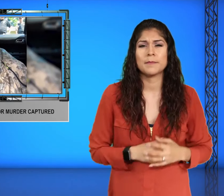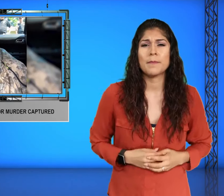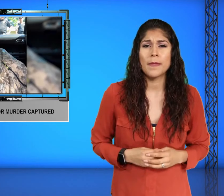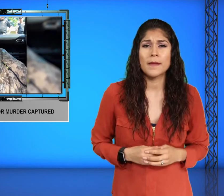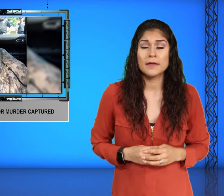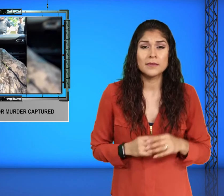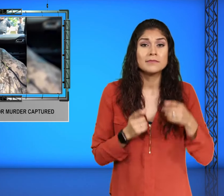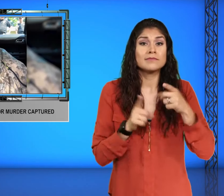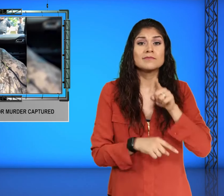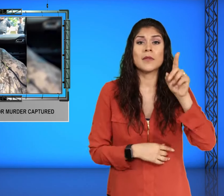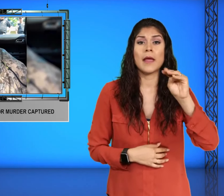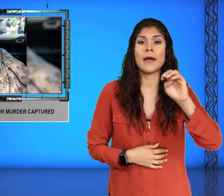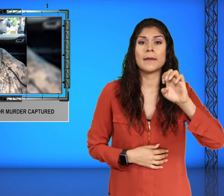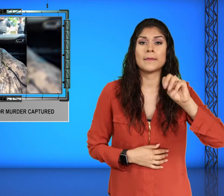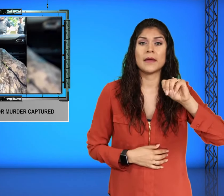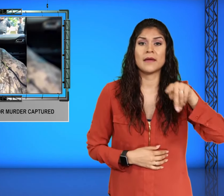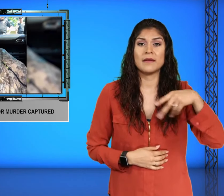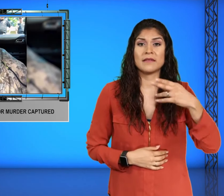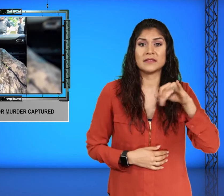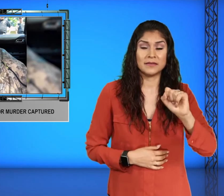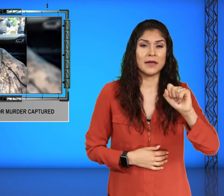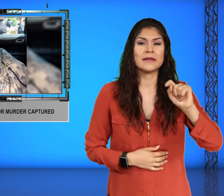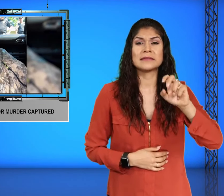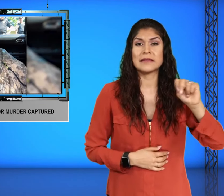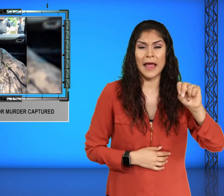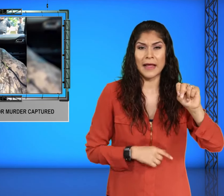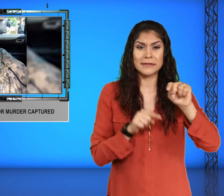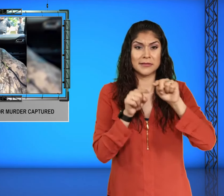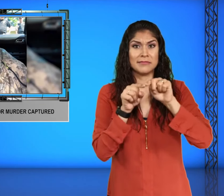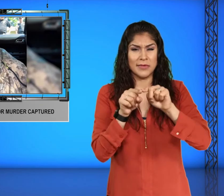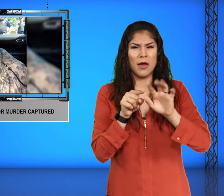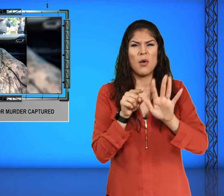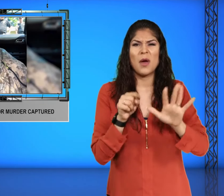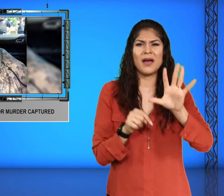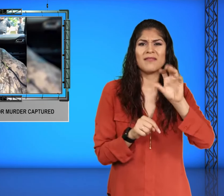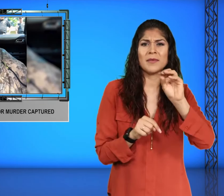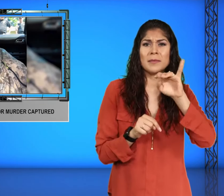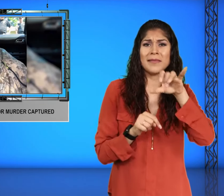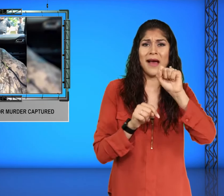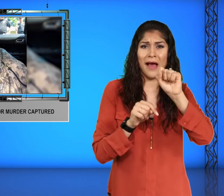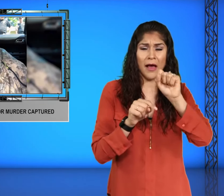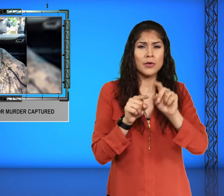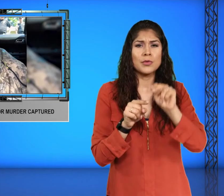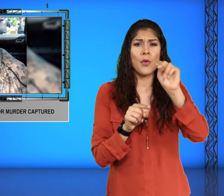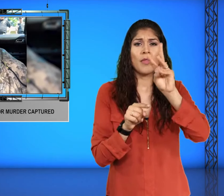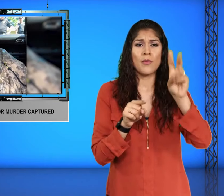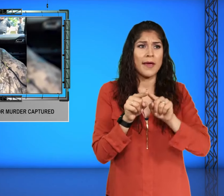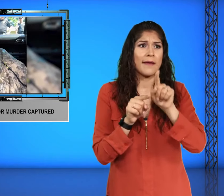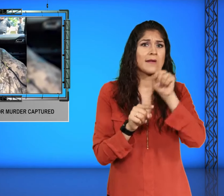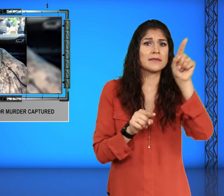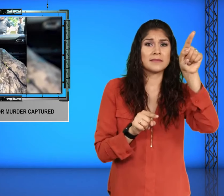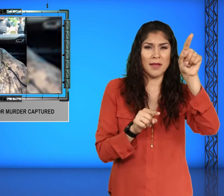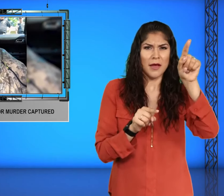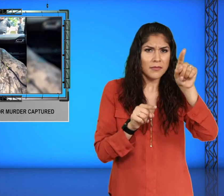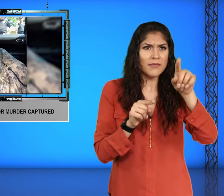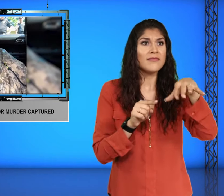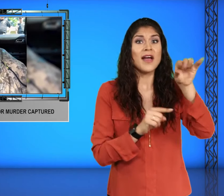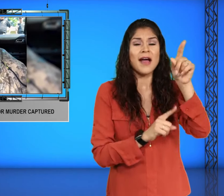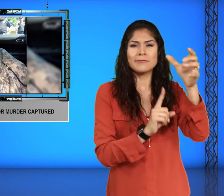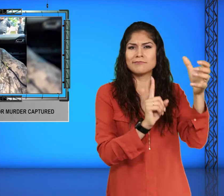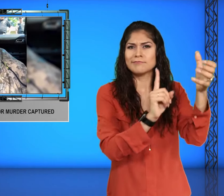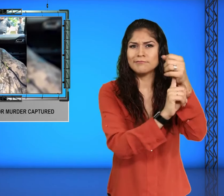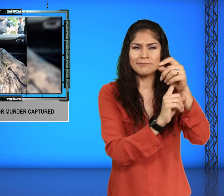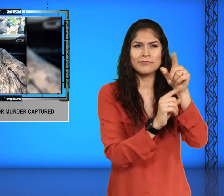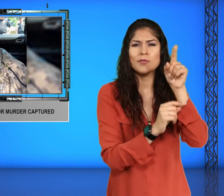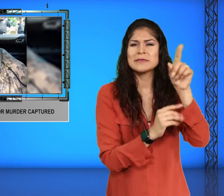Universal did not respond when asked if the decision was directly related to those shootings